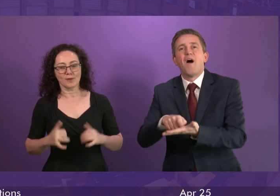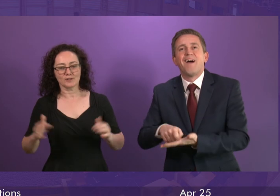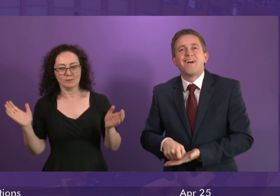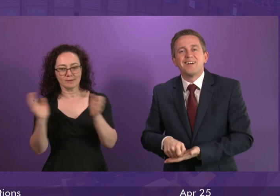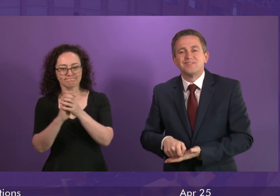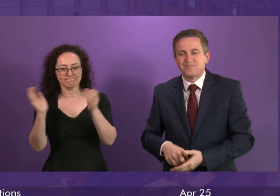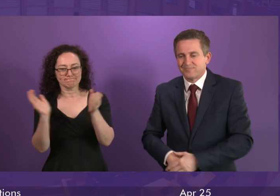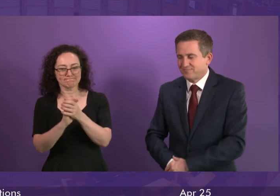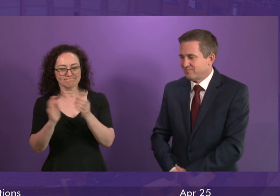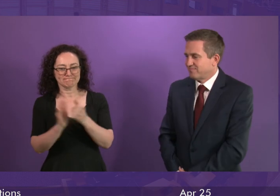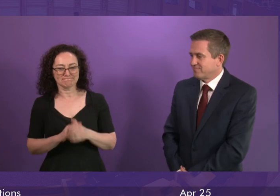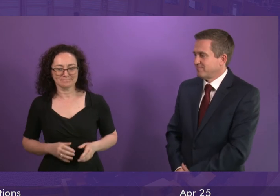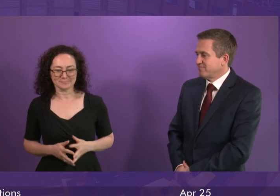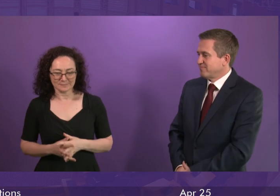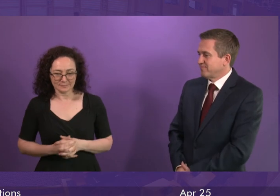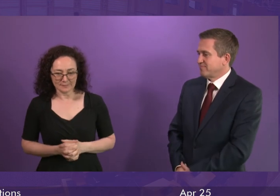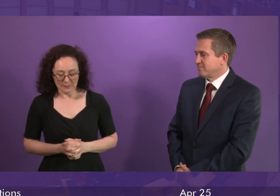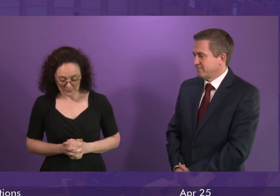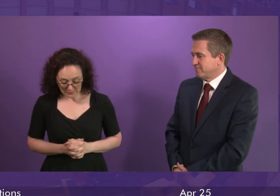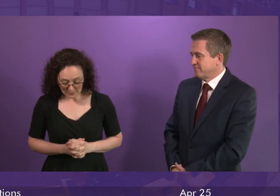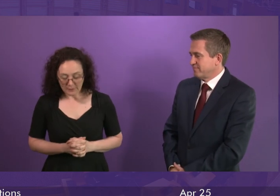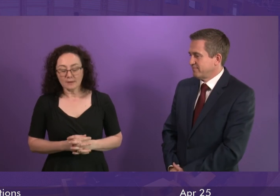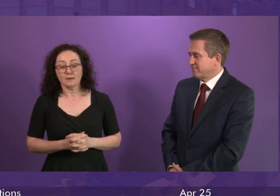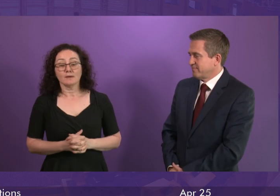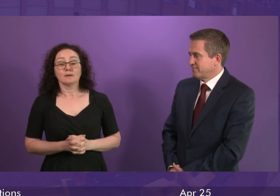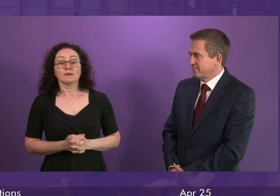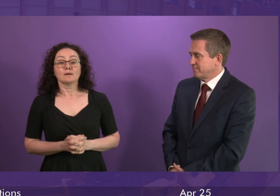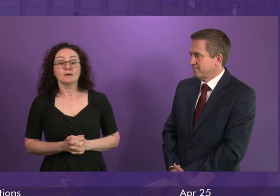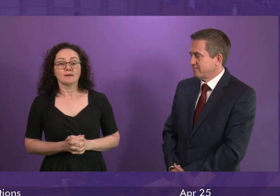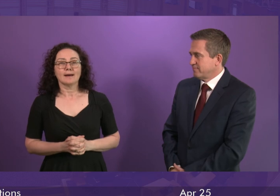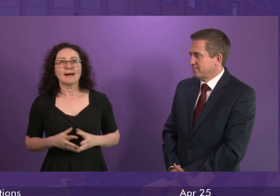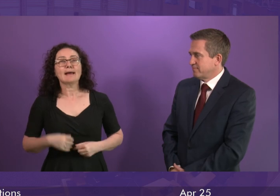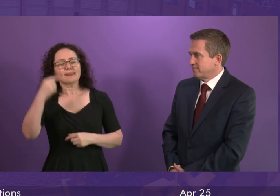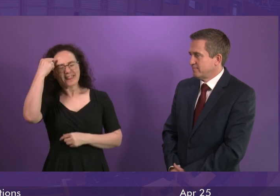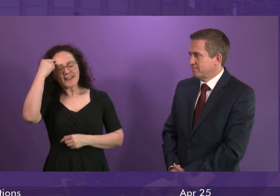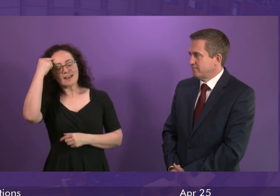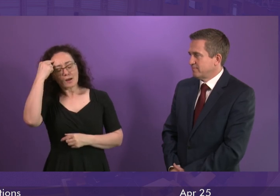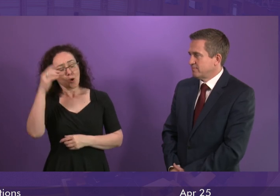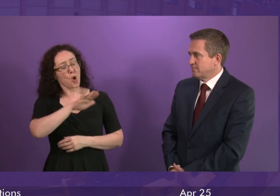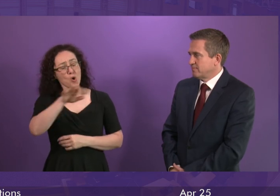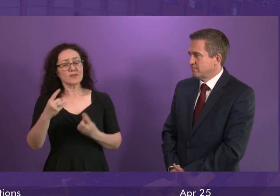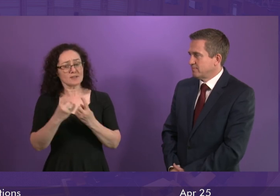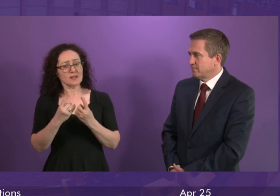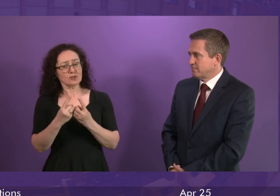The First Minister: I think that all these issues should be taken